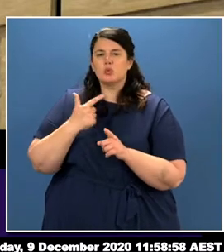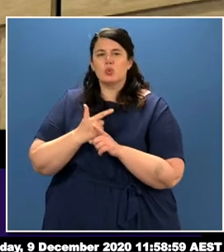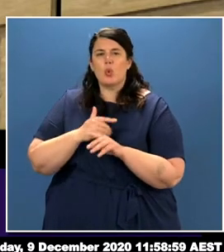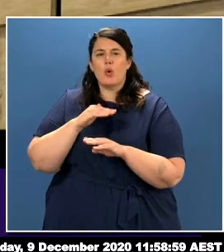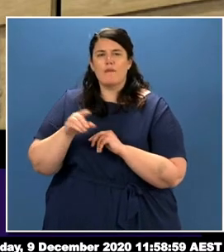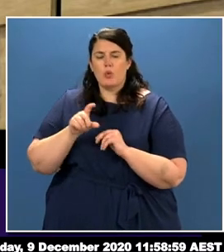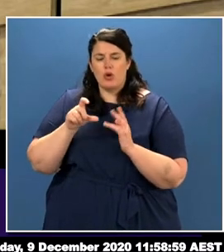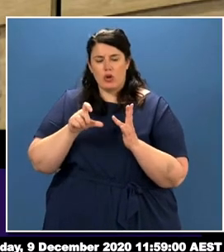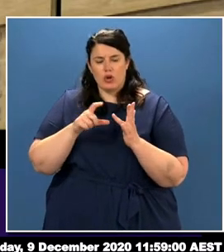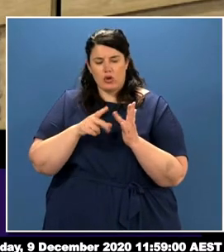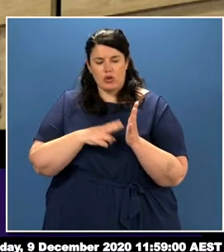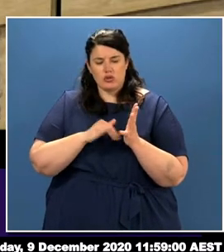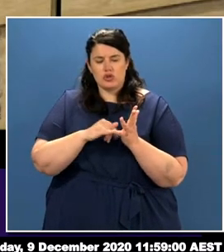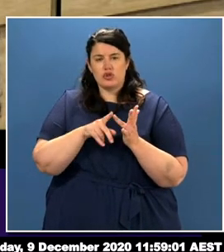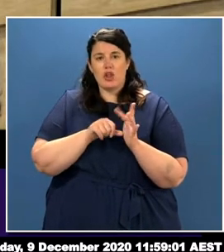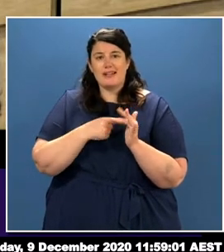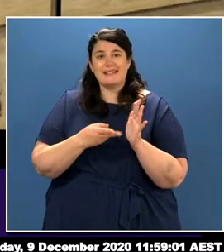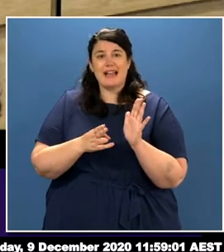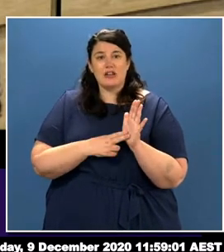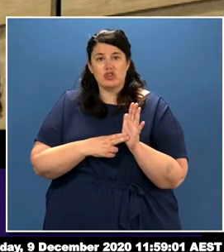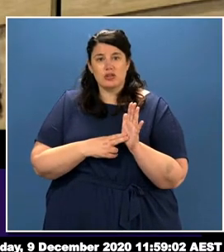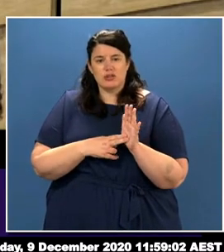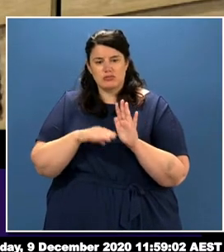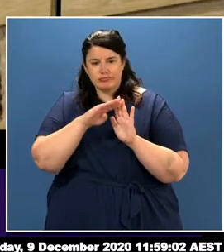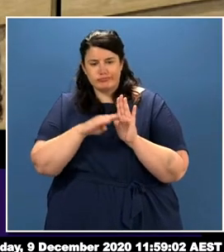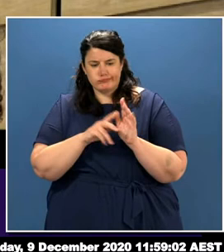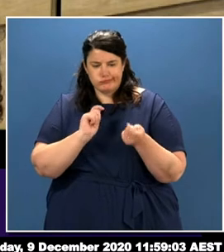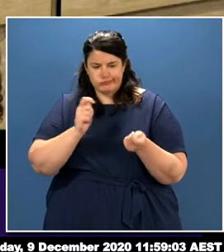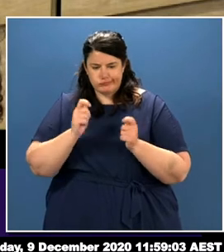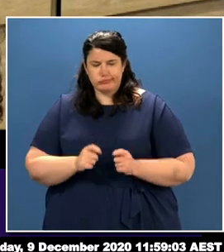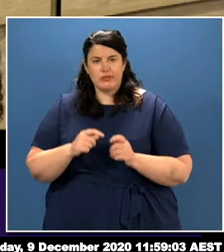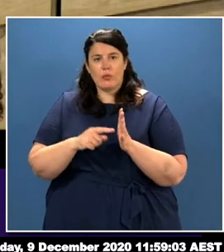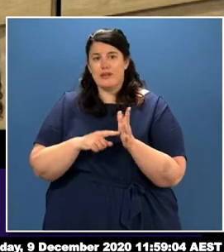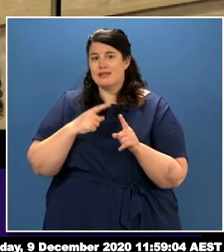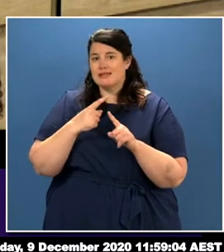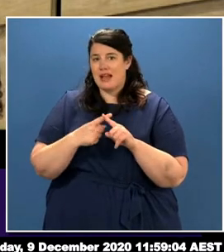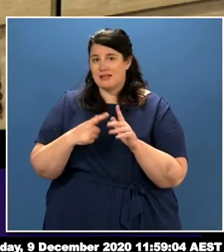provisions in the Tax Act, so it was a serious ---